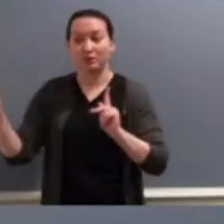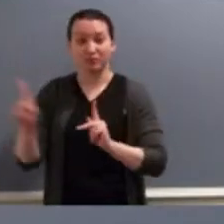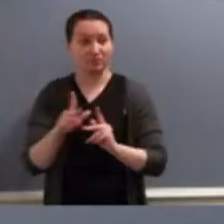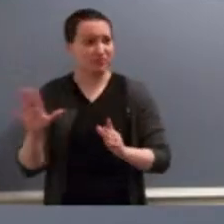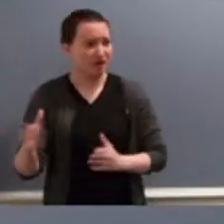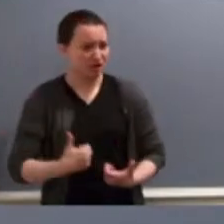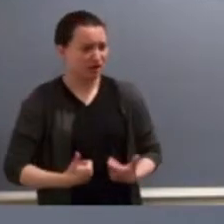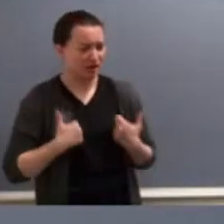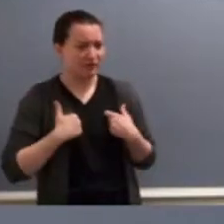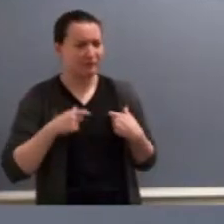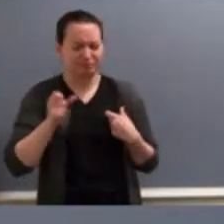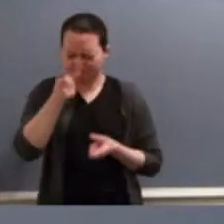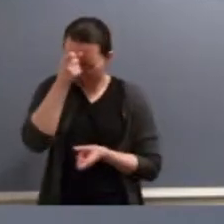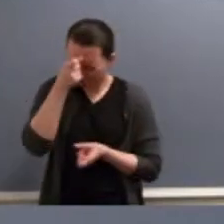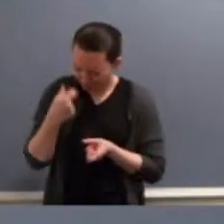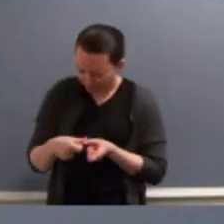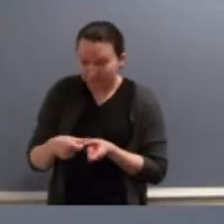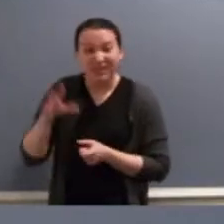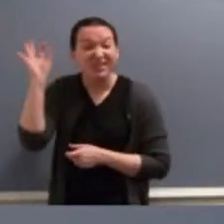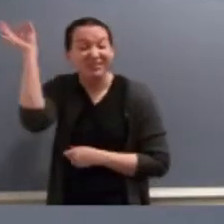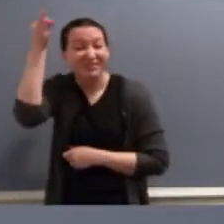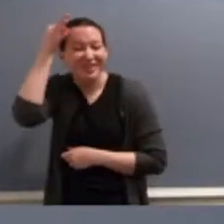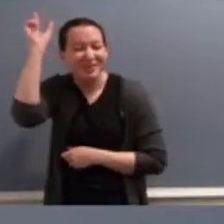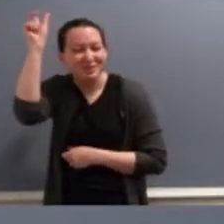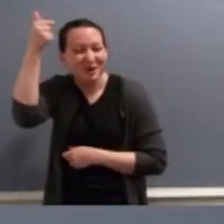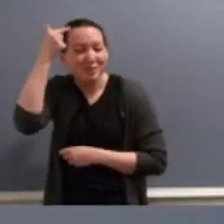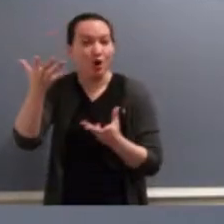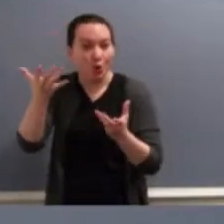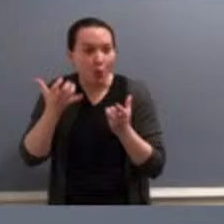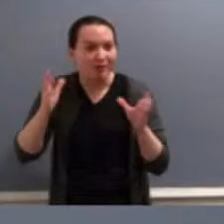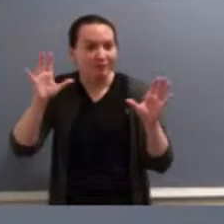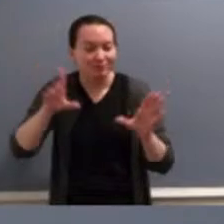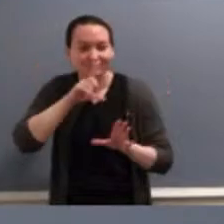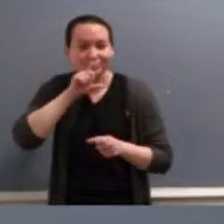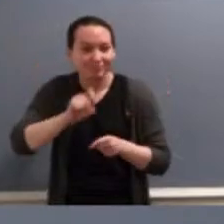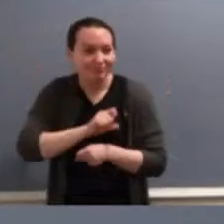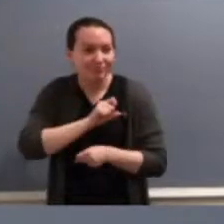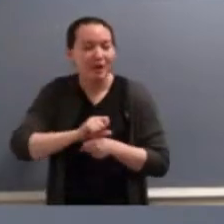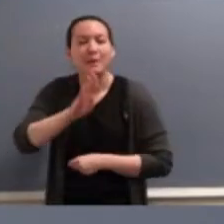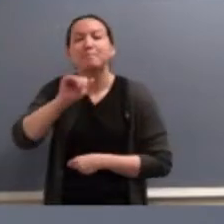that they can remember the federal government wanting to actually bail out the American people